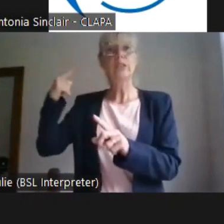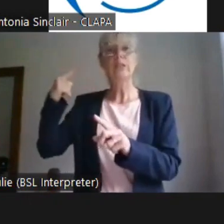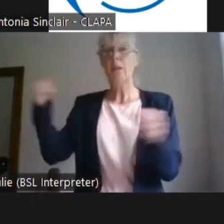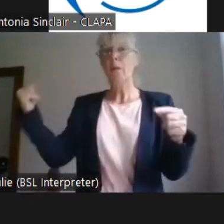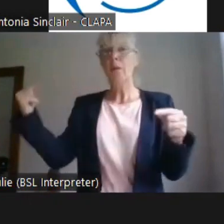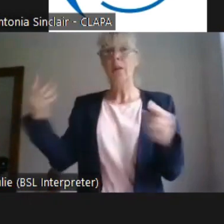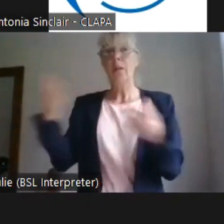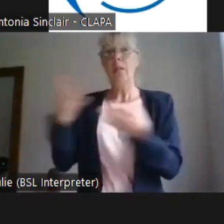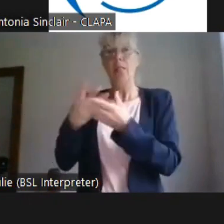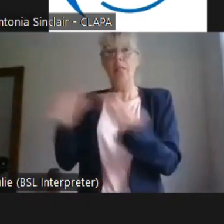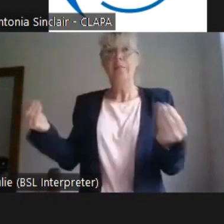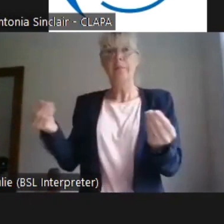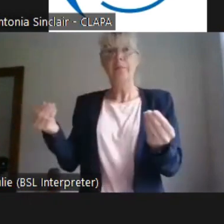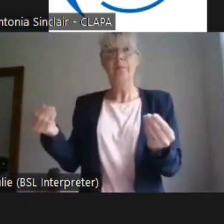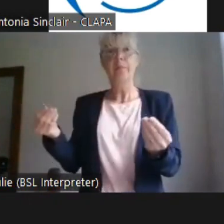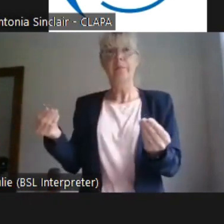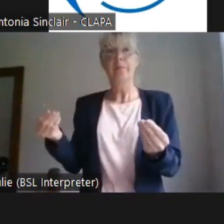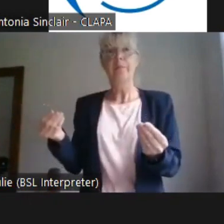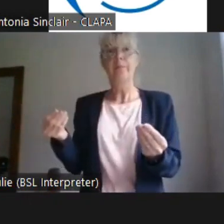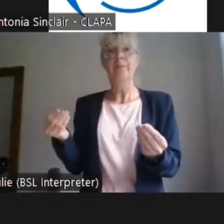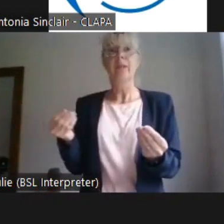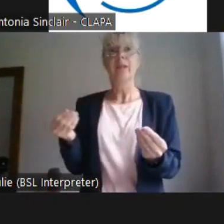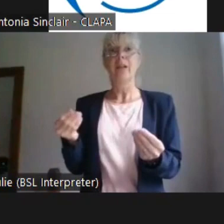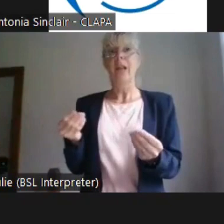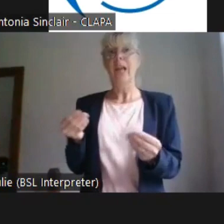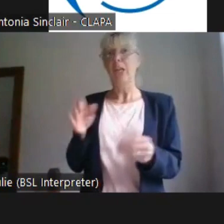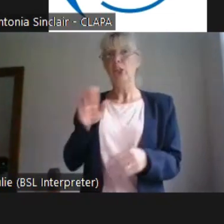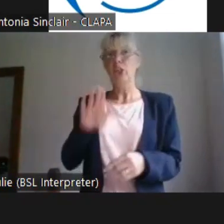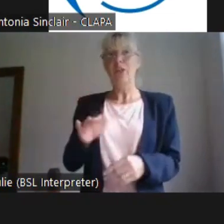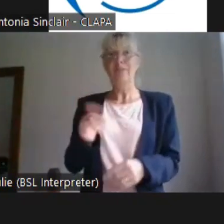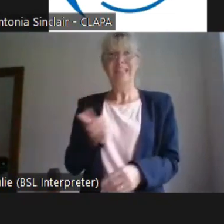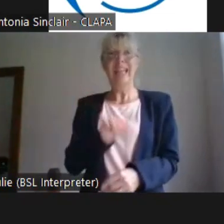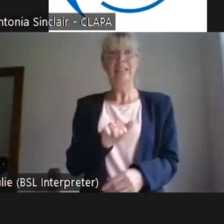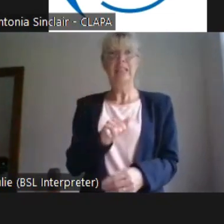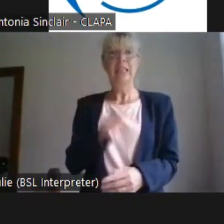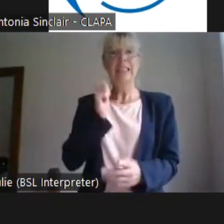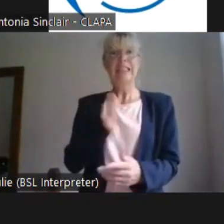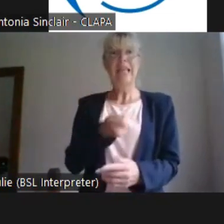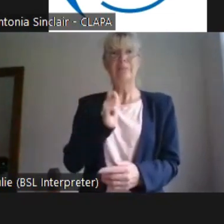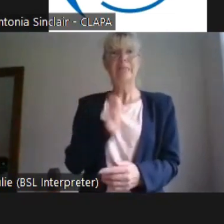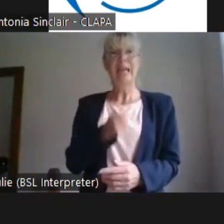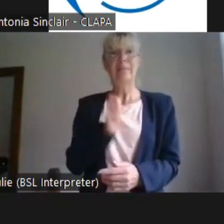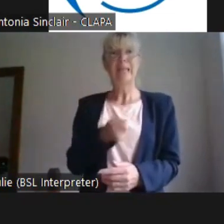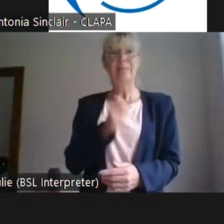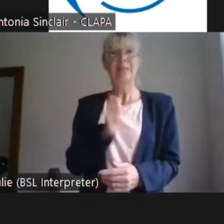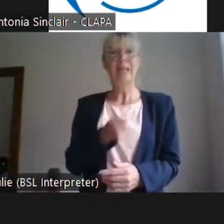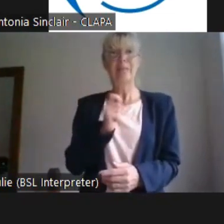to you tapping a pen on the table for example can be really distracting with a hearing aid and so I